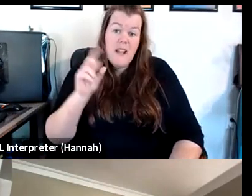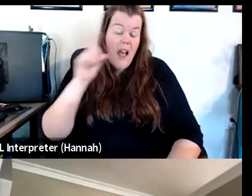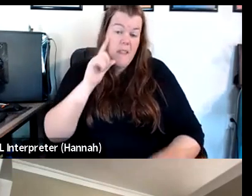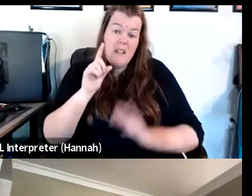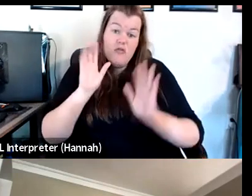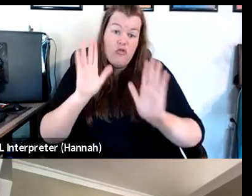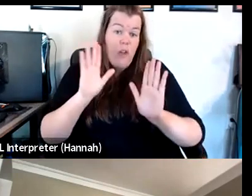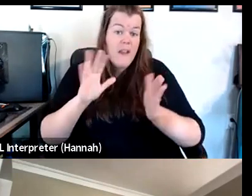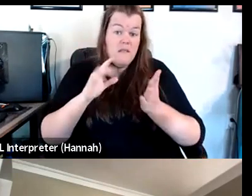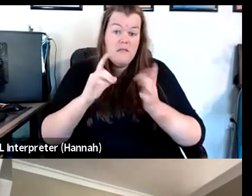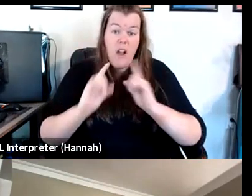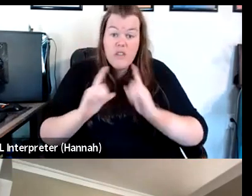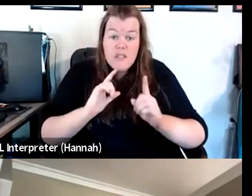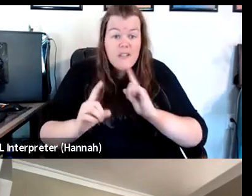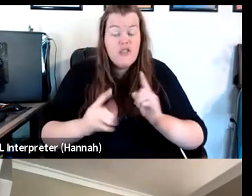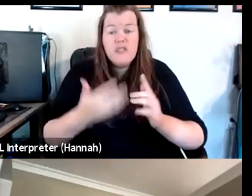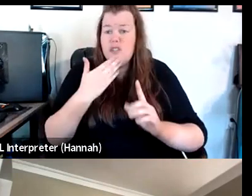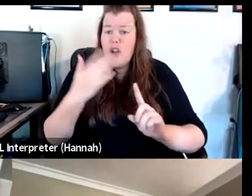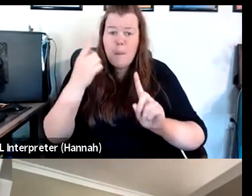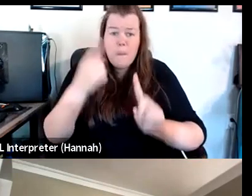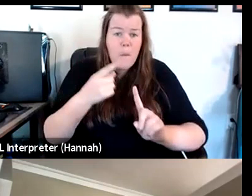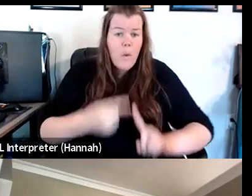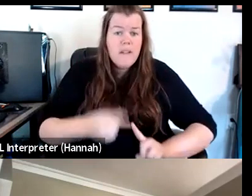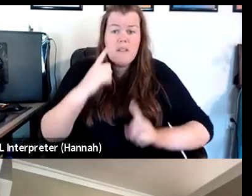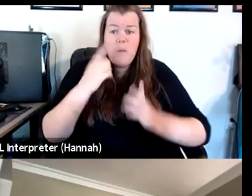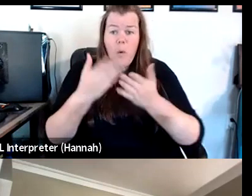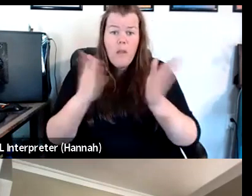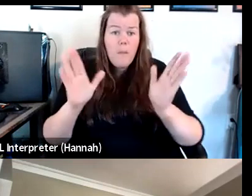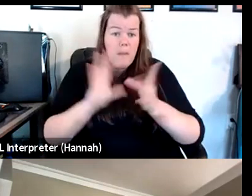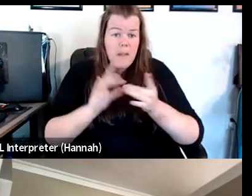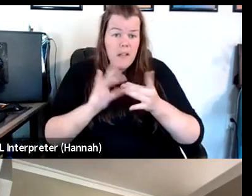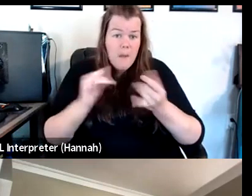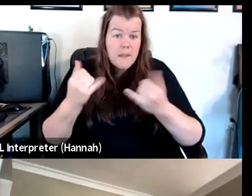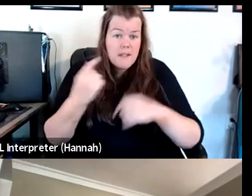brought up some really great points for the public comments today we do have some more